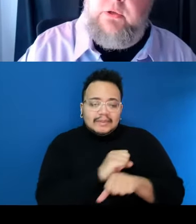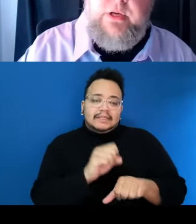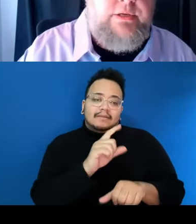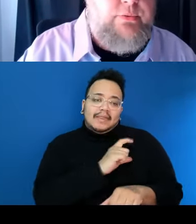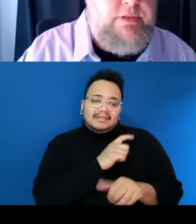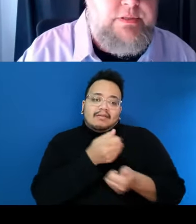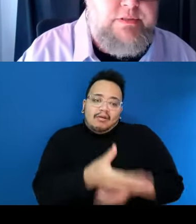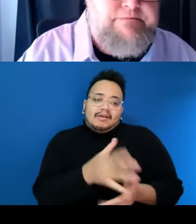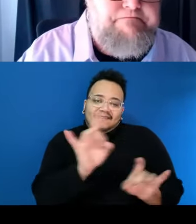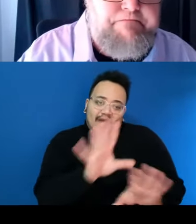Loree, can you read this?